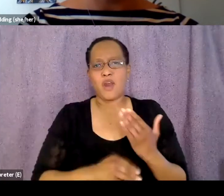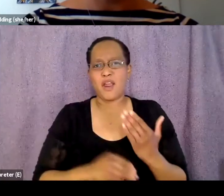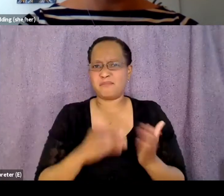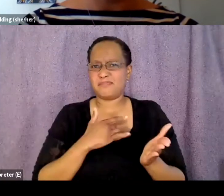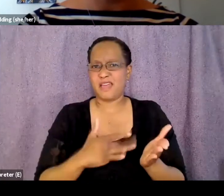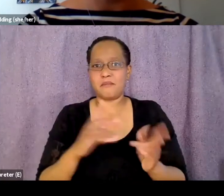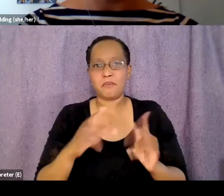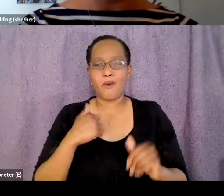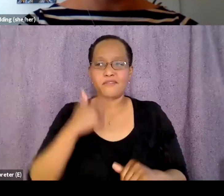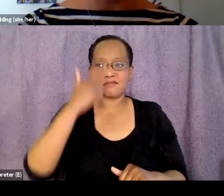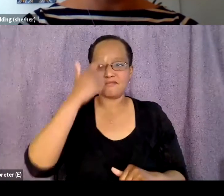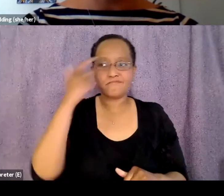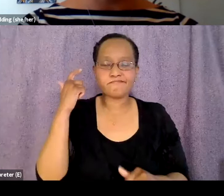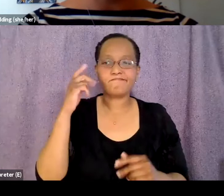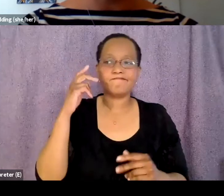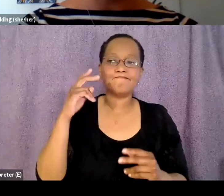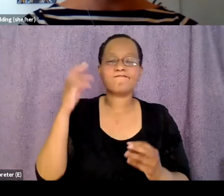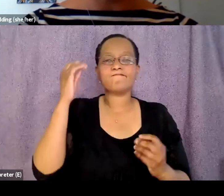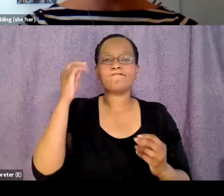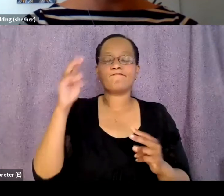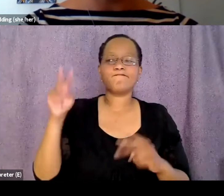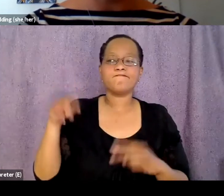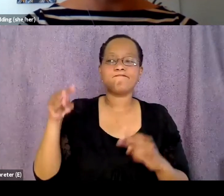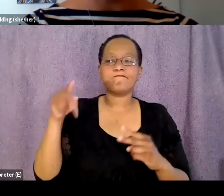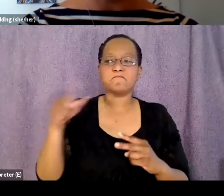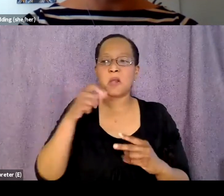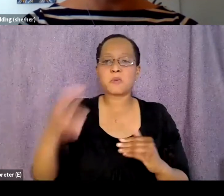Daniel Antunez: That we weren't really necessarily welcome in the classroom and that we were